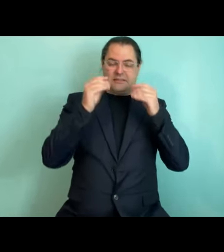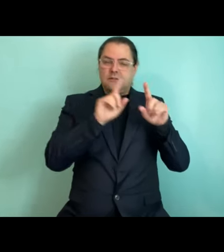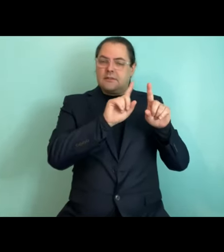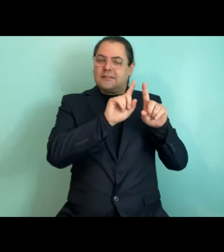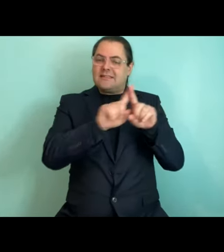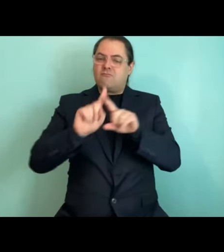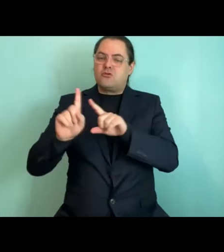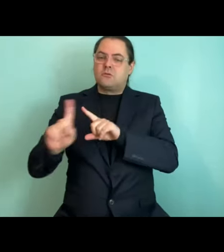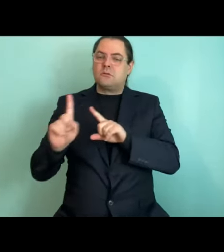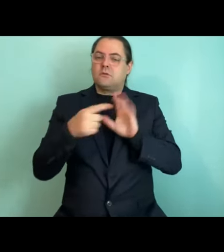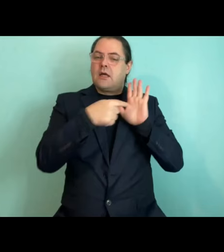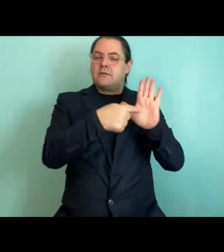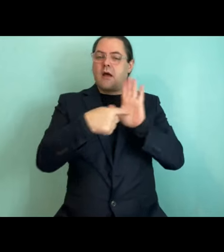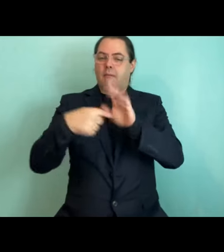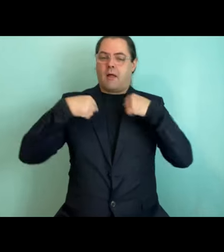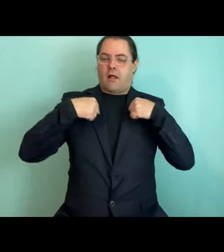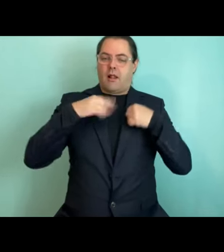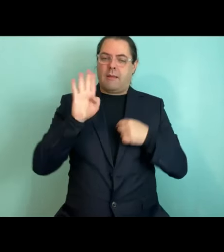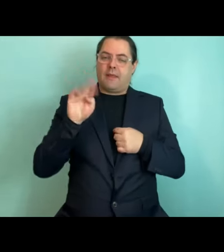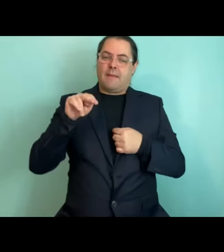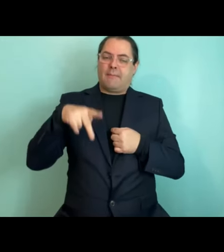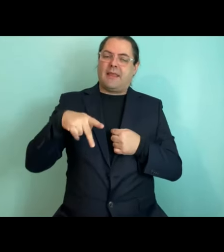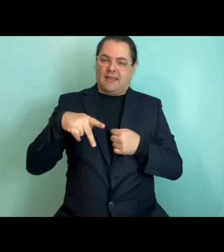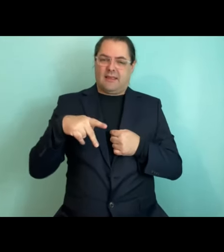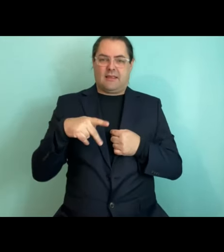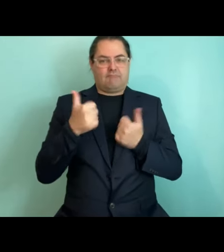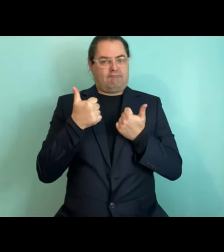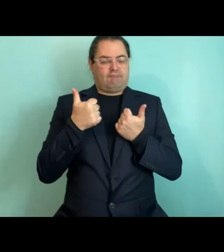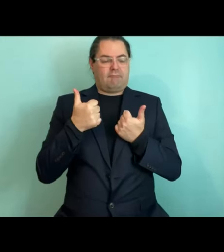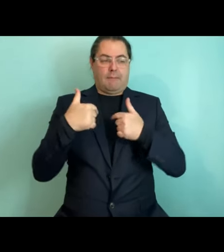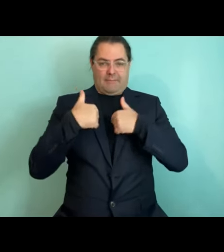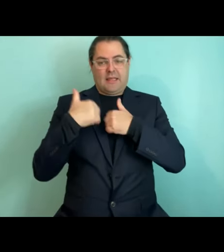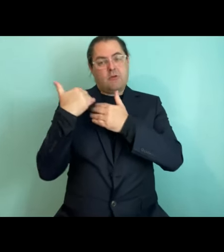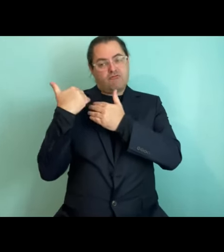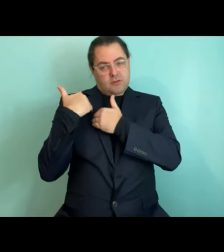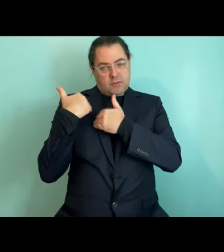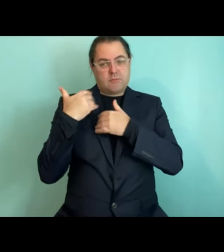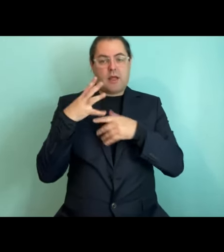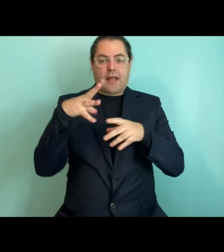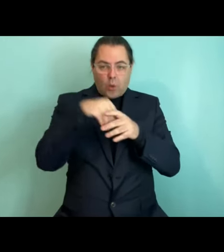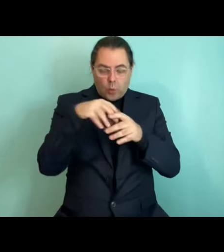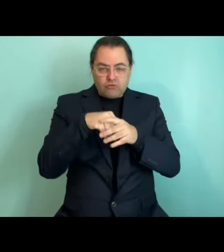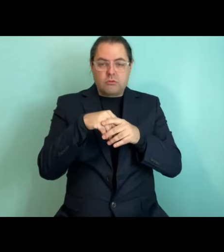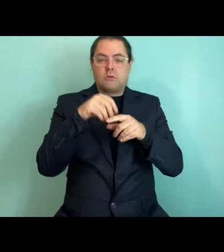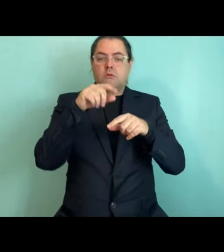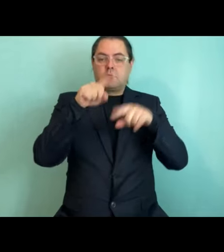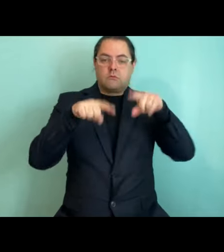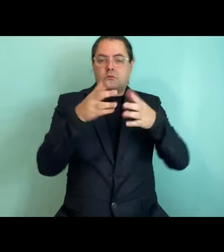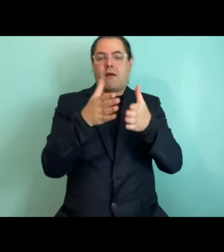resume the collaborator has hit us up on the job of si P and fed conflict most UYP look